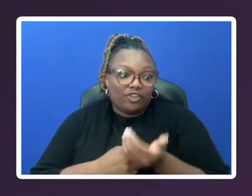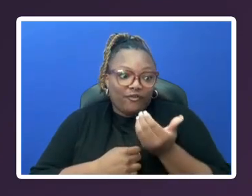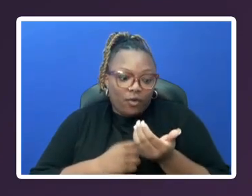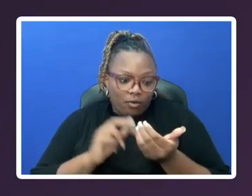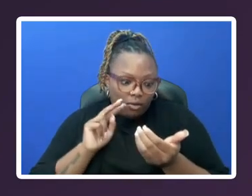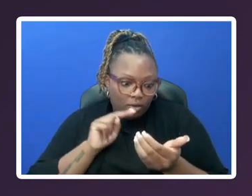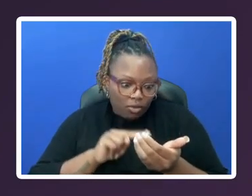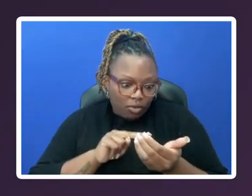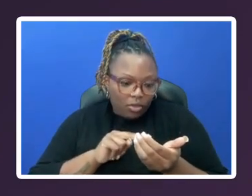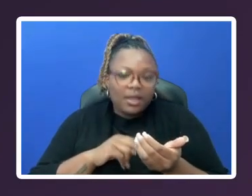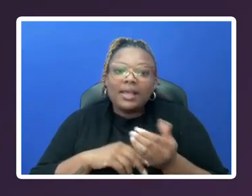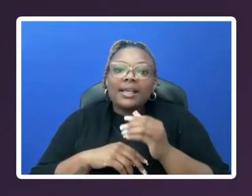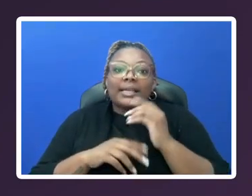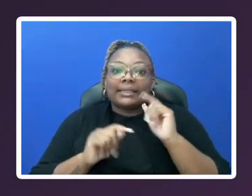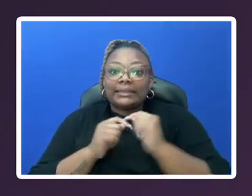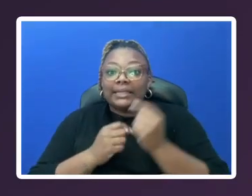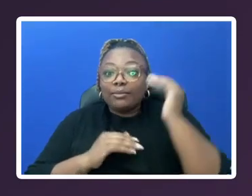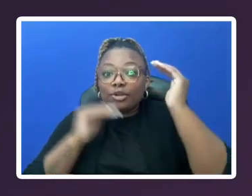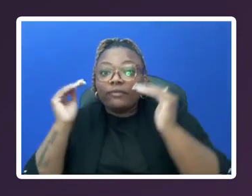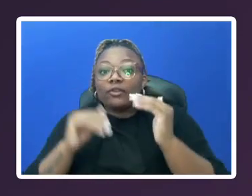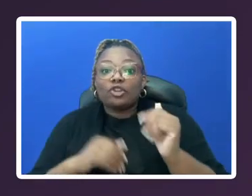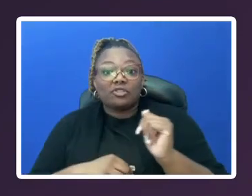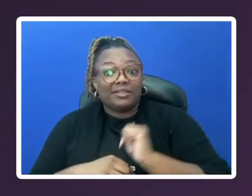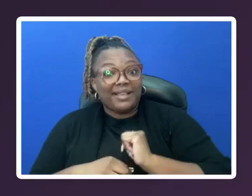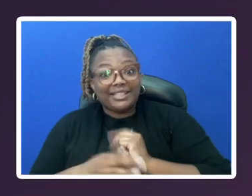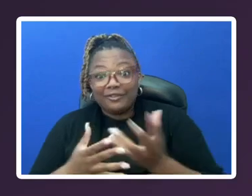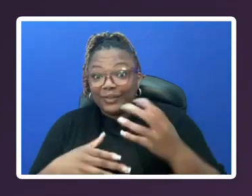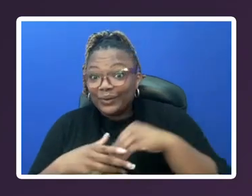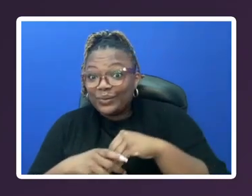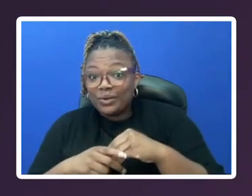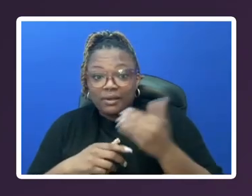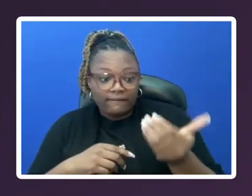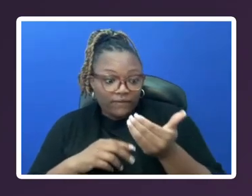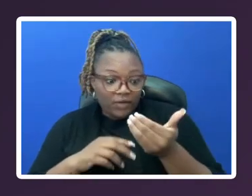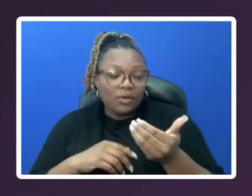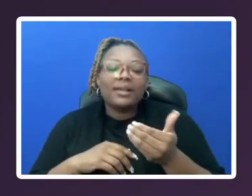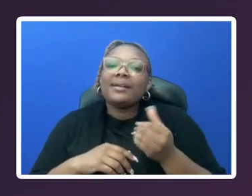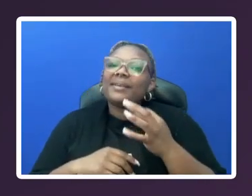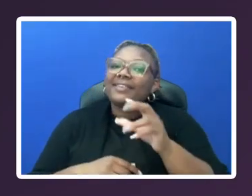adults as well, myself included. But if they're not, where or who can you